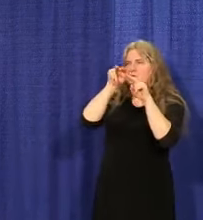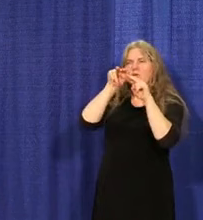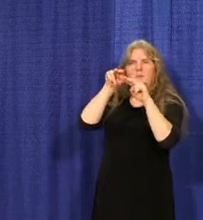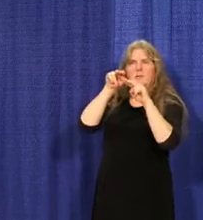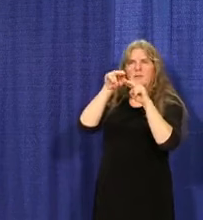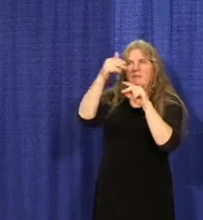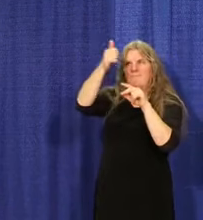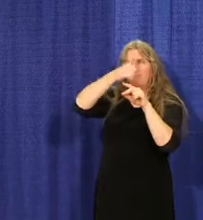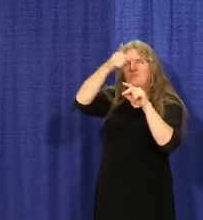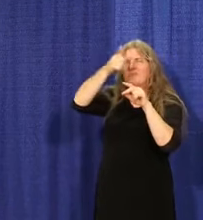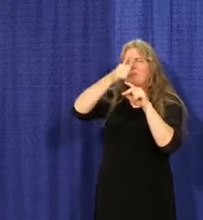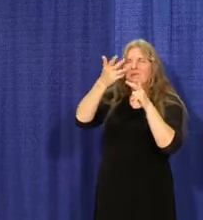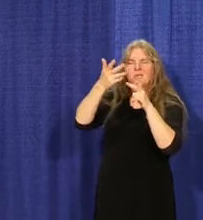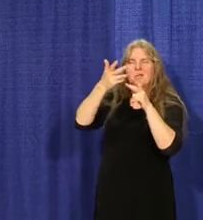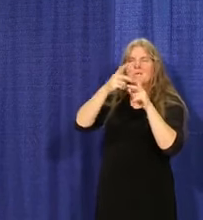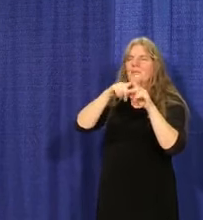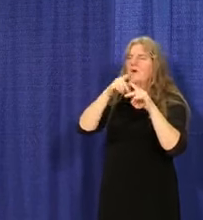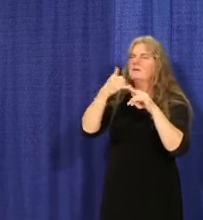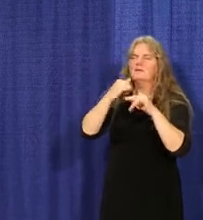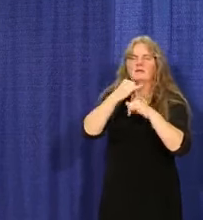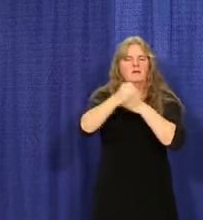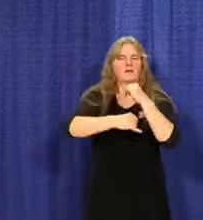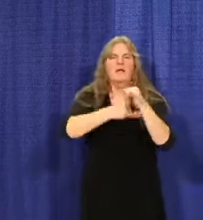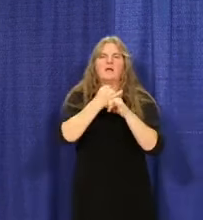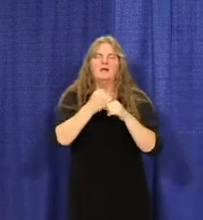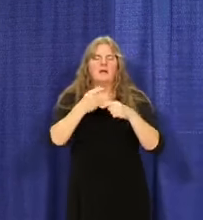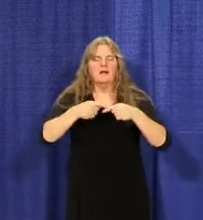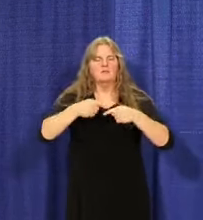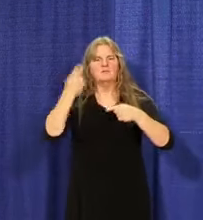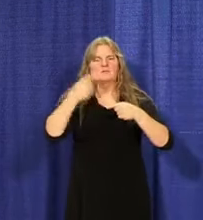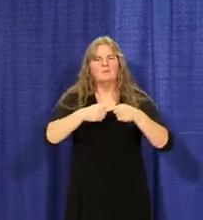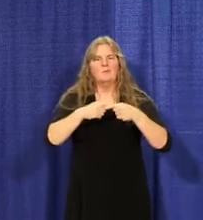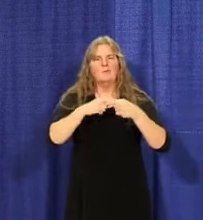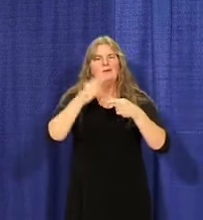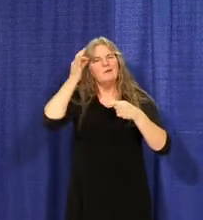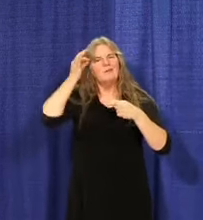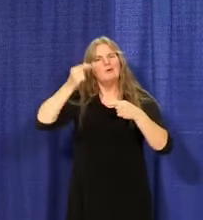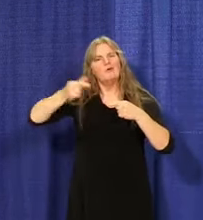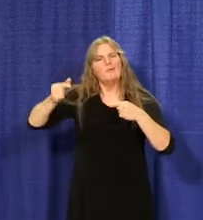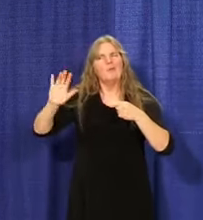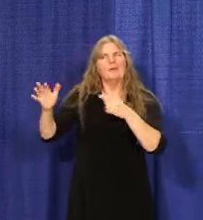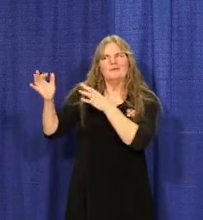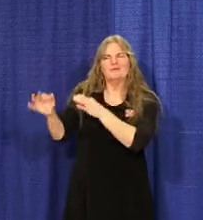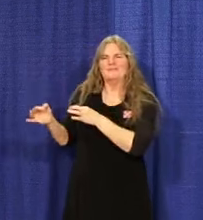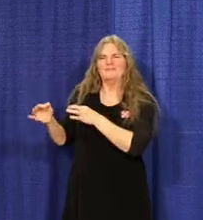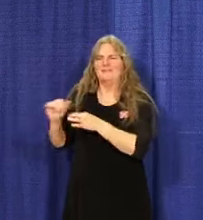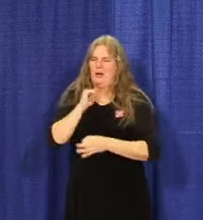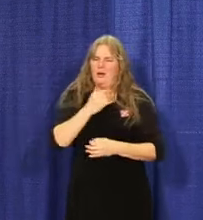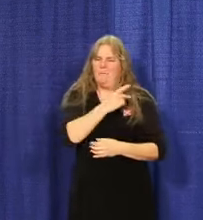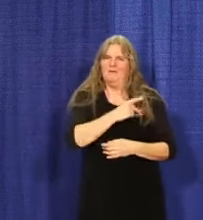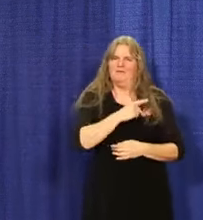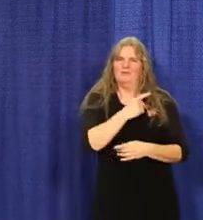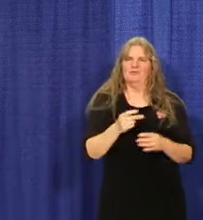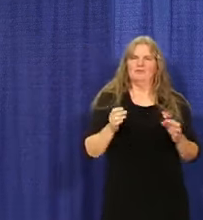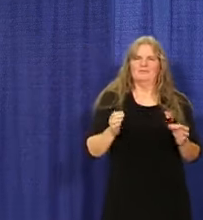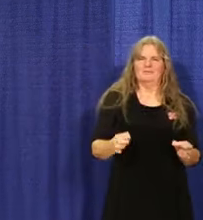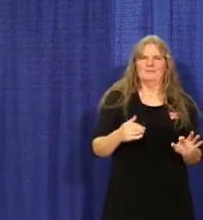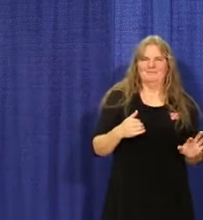But again, international borders and considerations is a federal decision. So we are working with all of our government partners to make